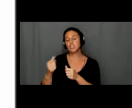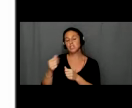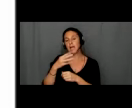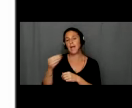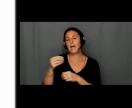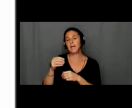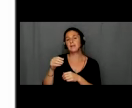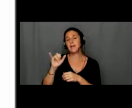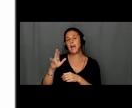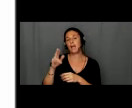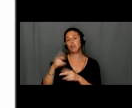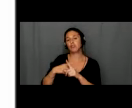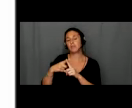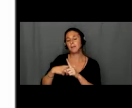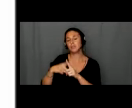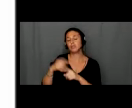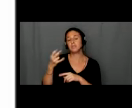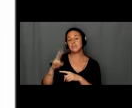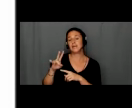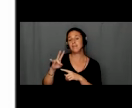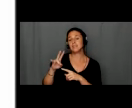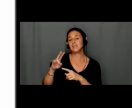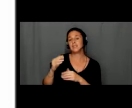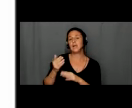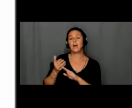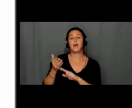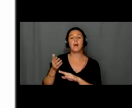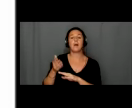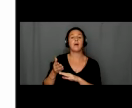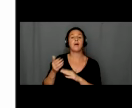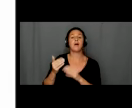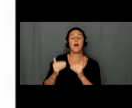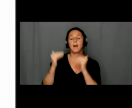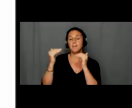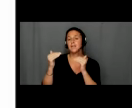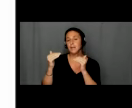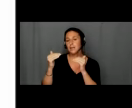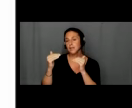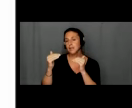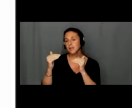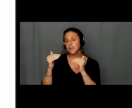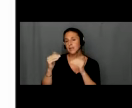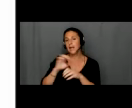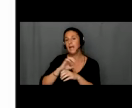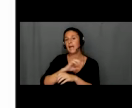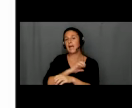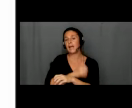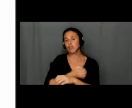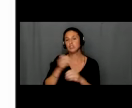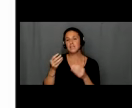17 updating the ASHRAE/IES energy efficiency standard and the